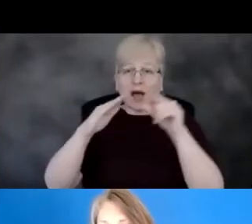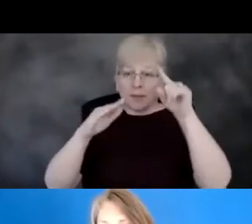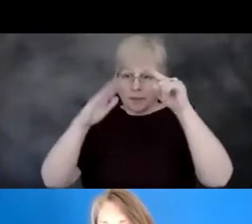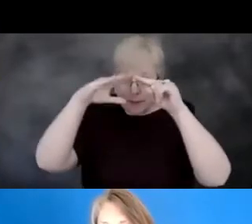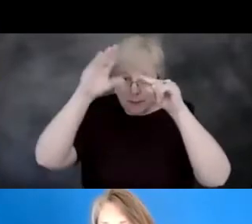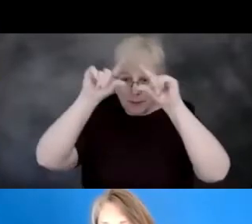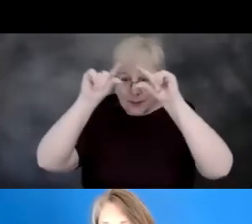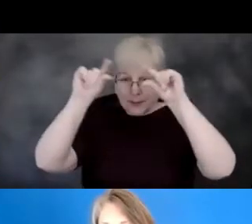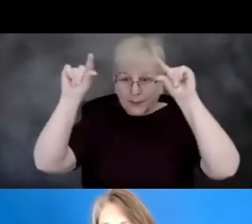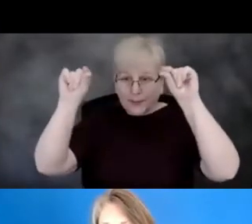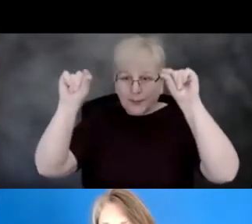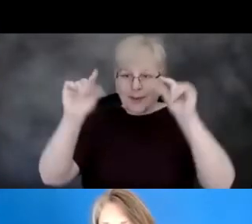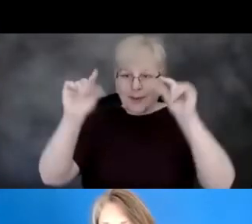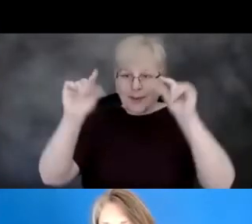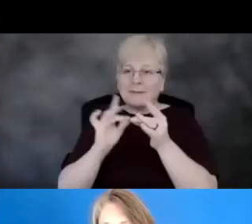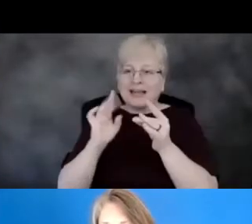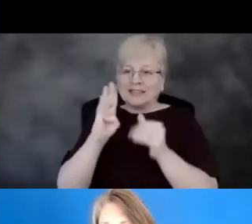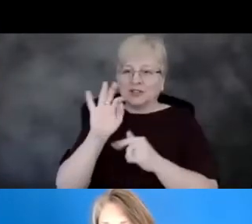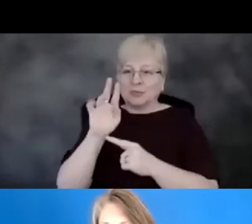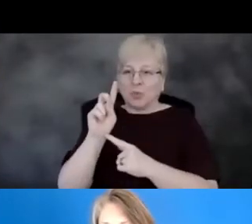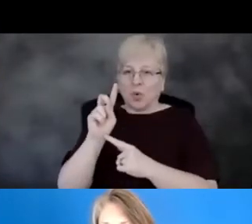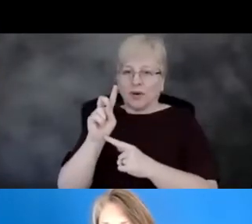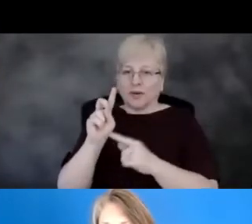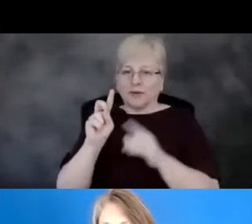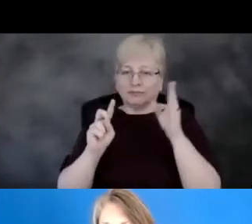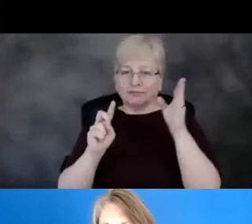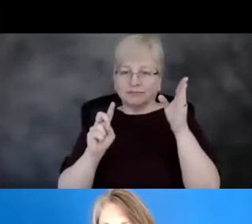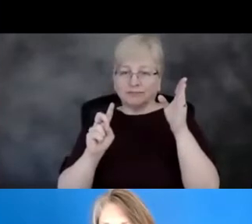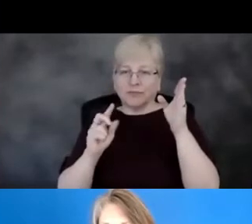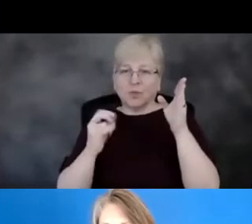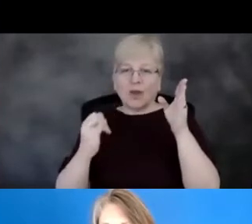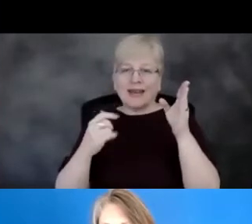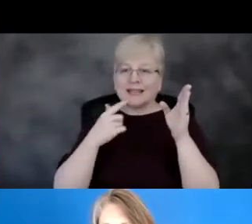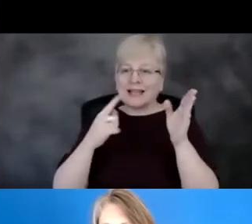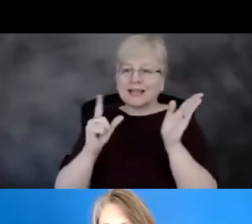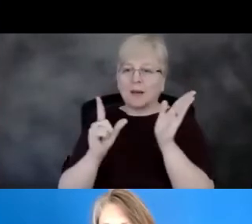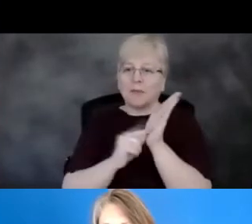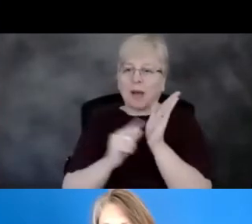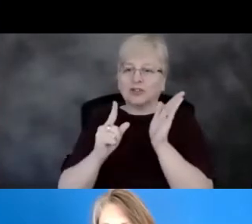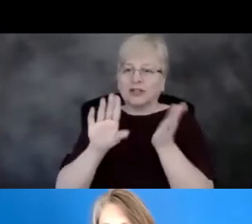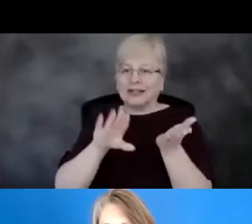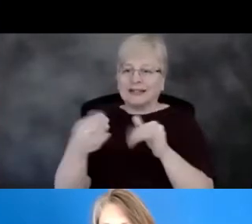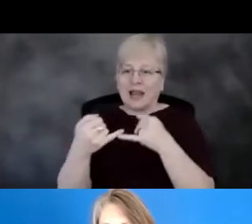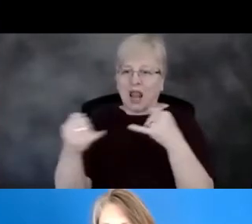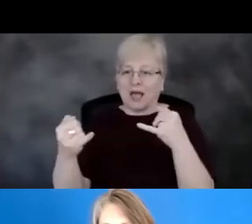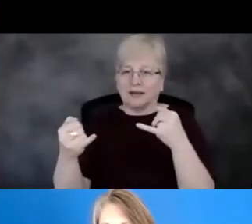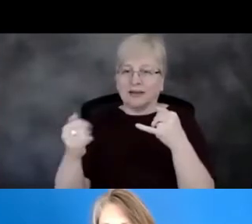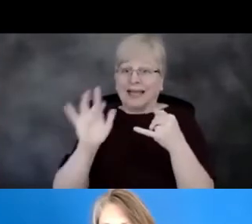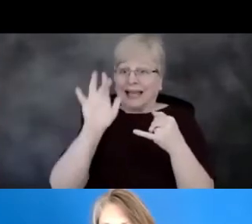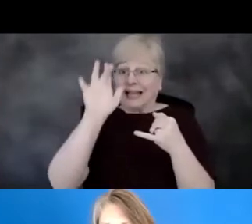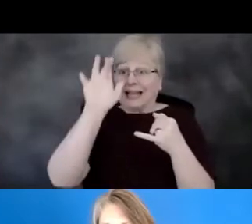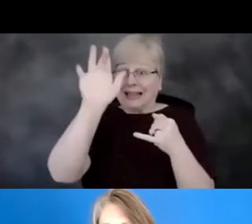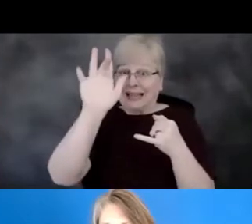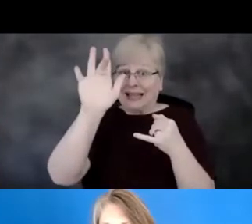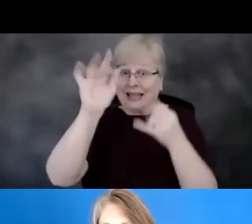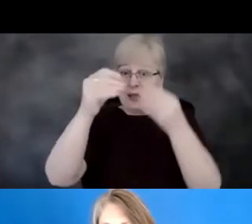about that. 17:00:45 So right now here is just the publishing deadline, but click on 17:00:49 this and you will see more information